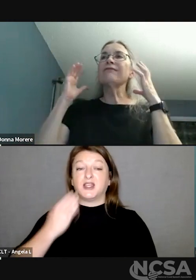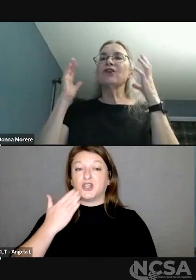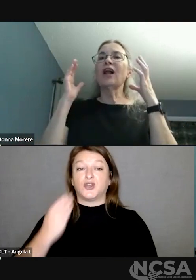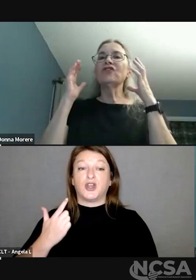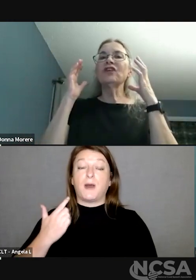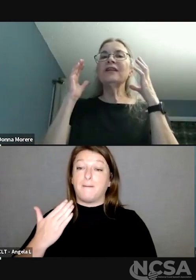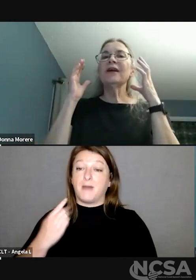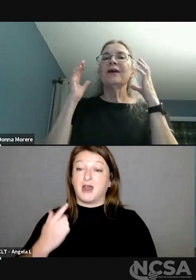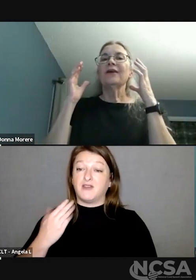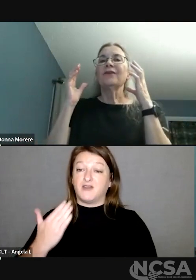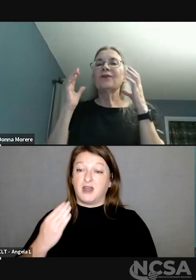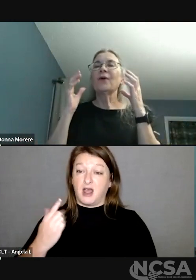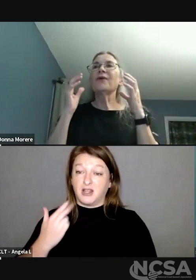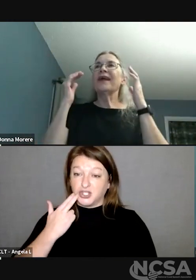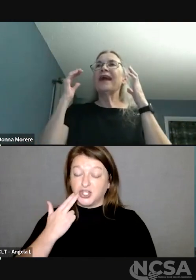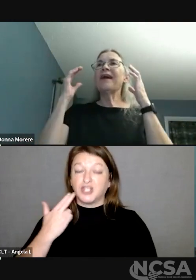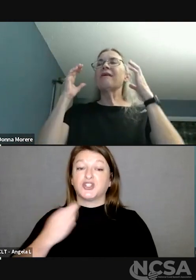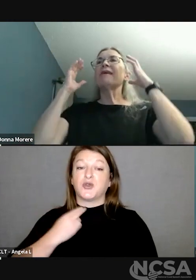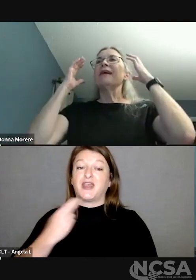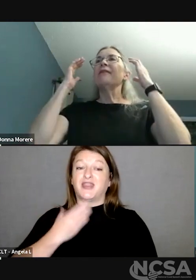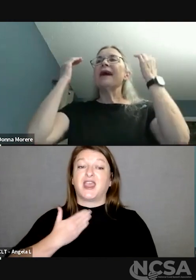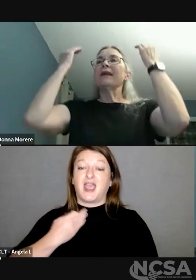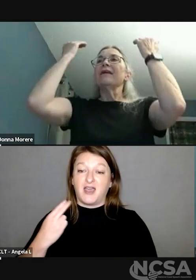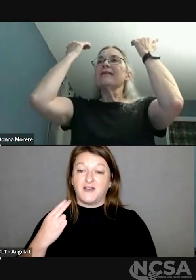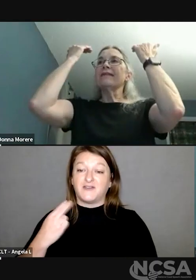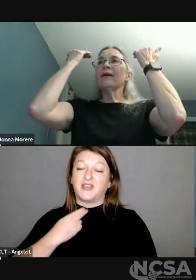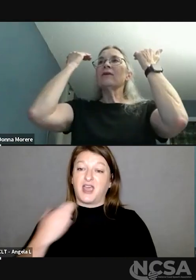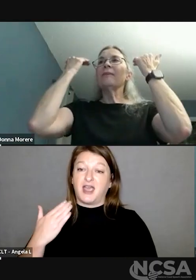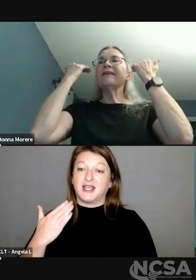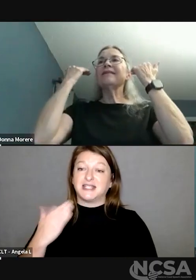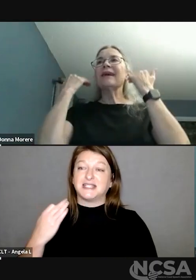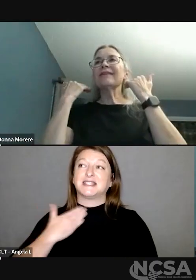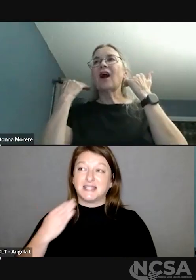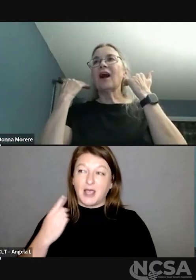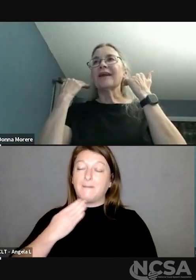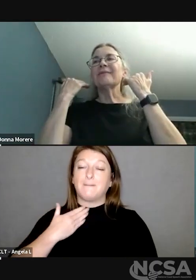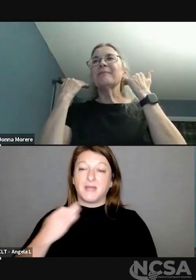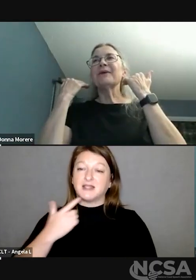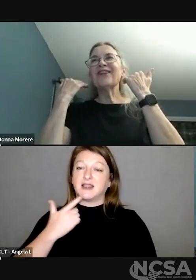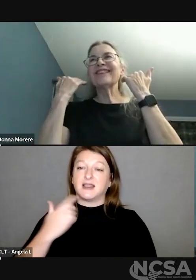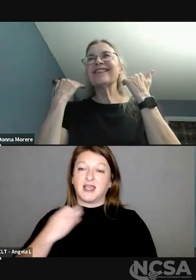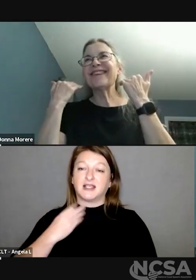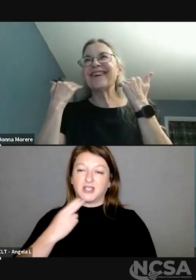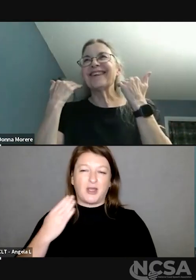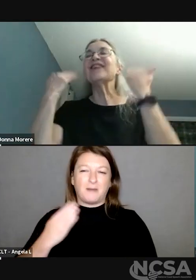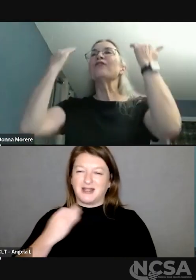the phonology, so that they have that sound based lexicon. But it's not just sound